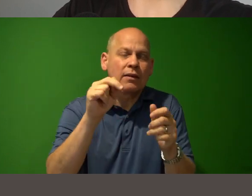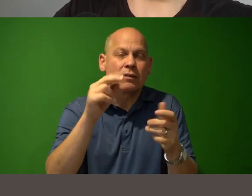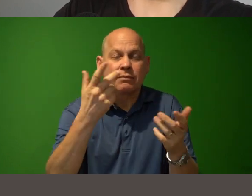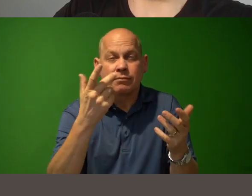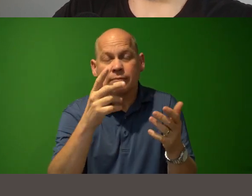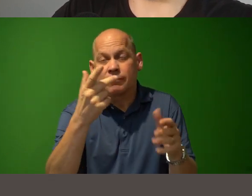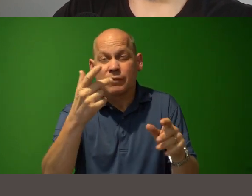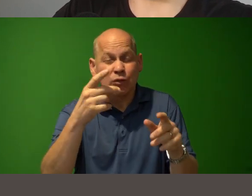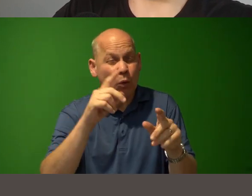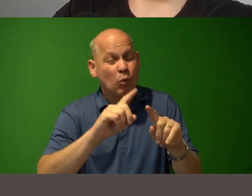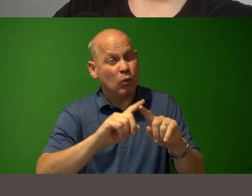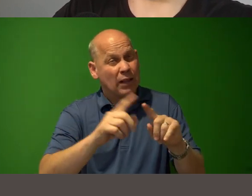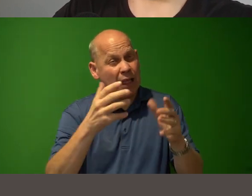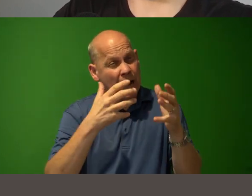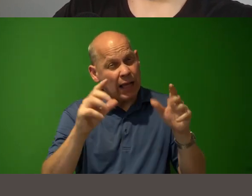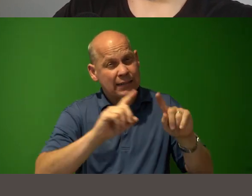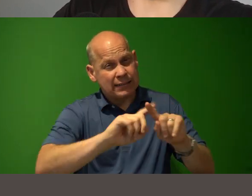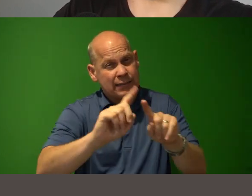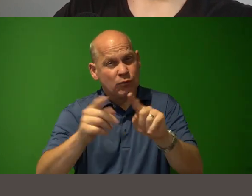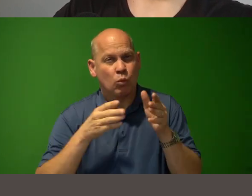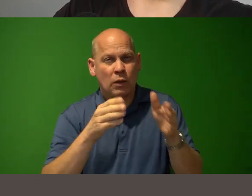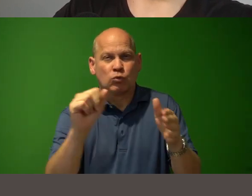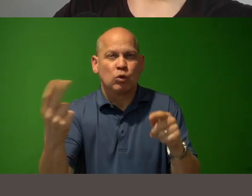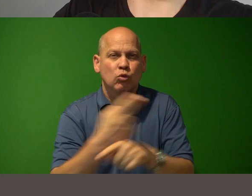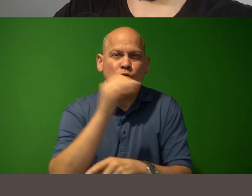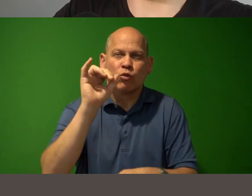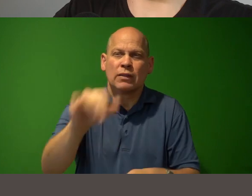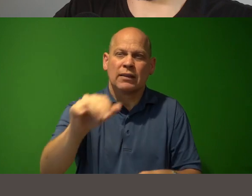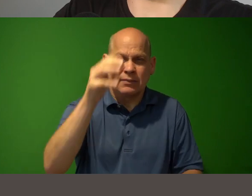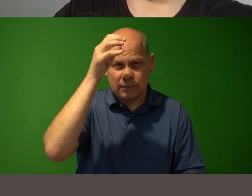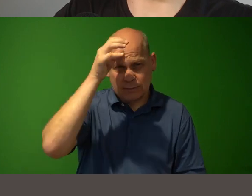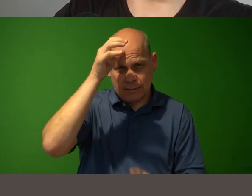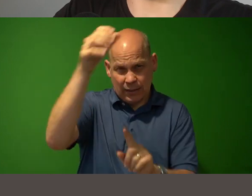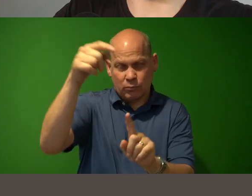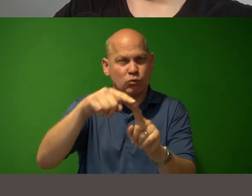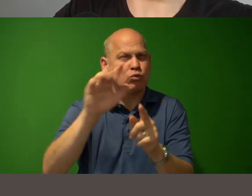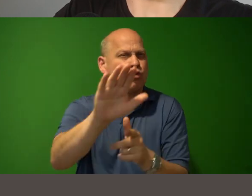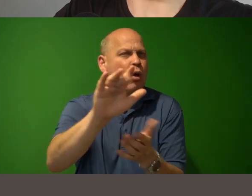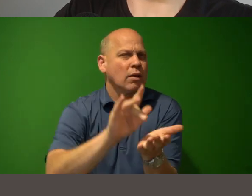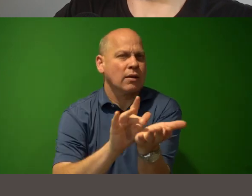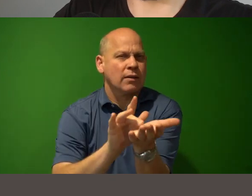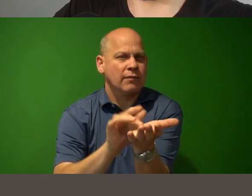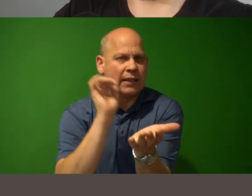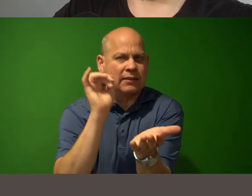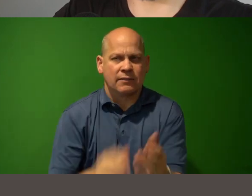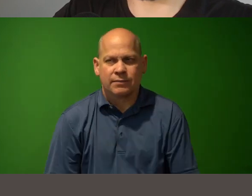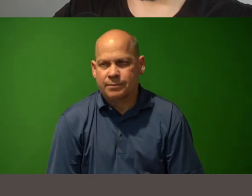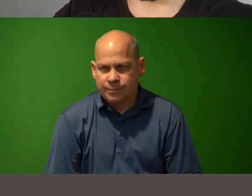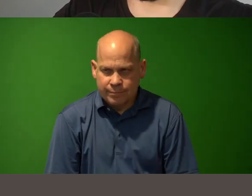So there's lots of different ways you can use this diagrammatic concept to your advantage.